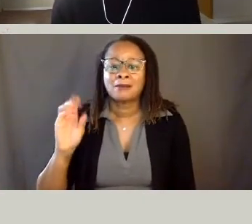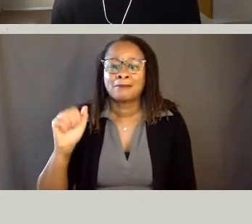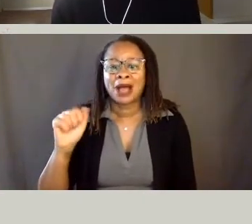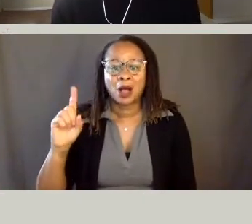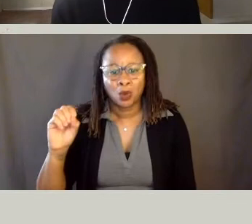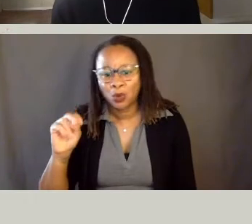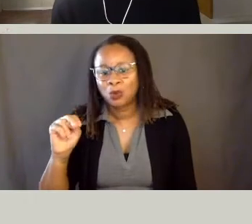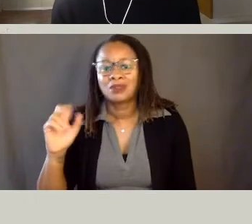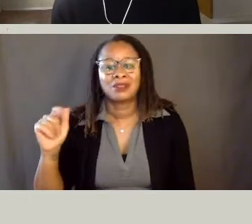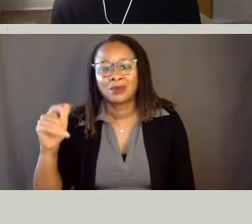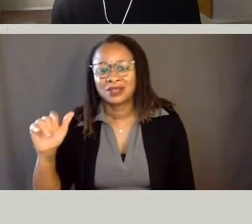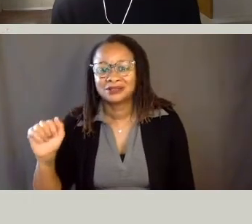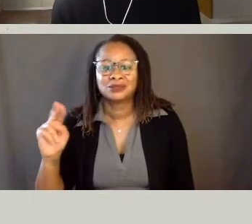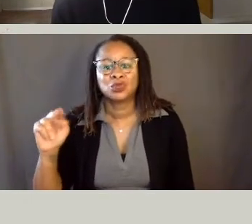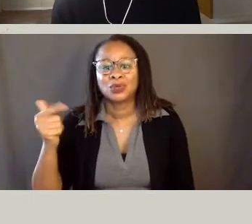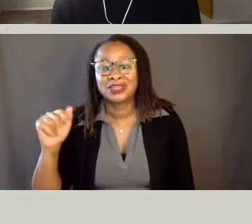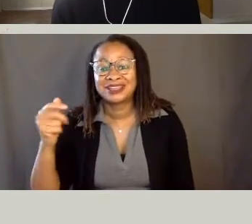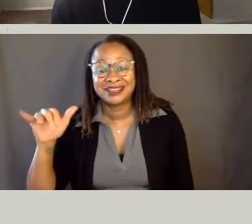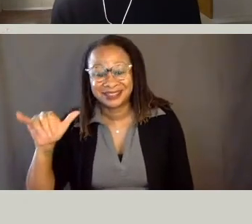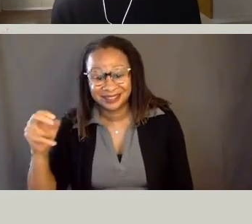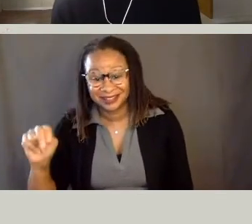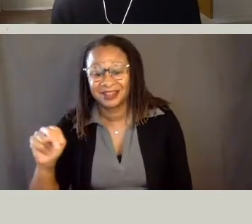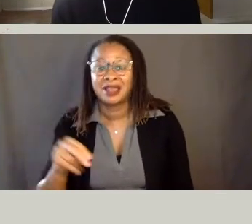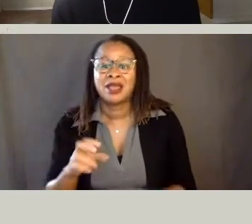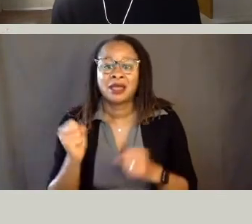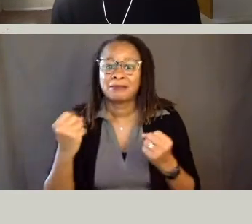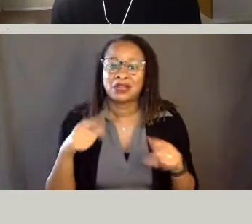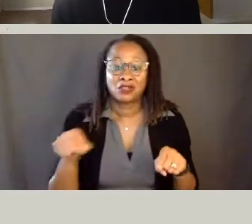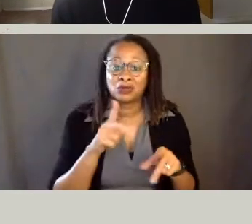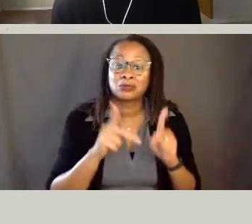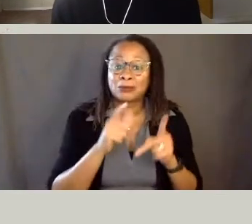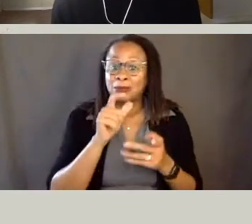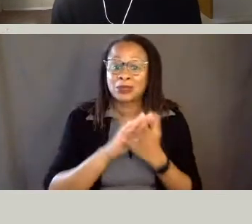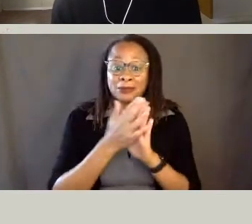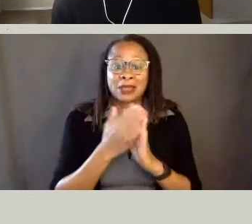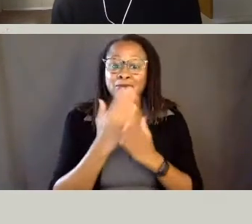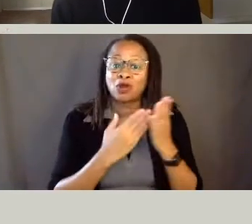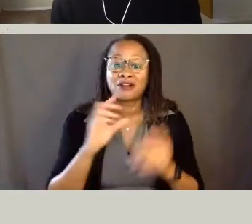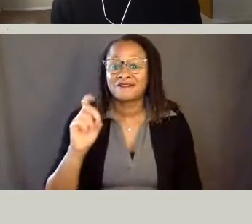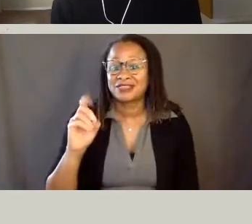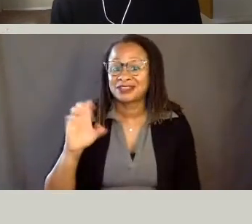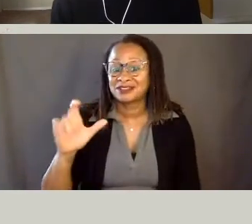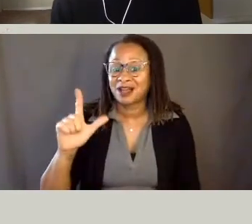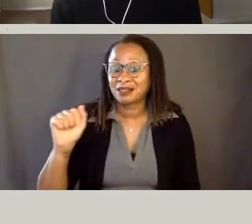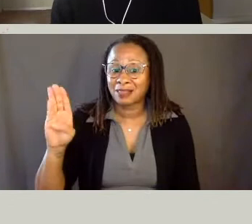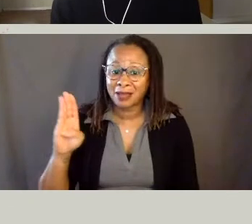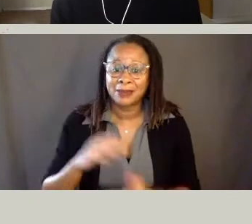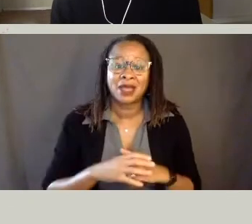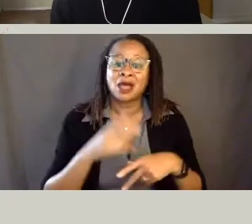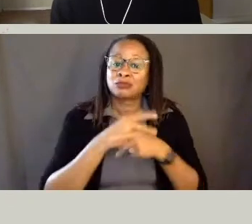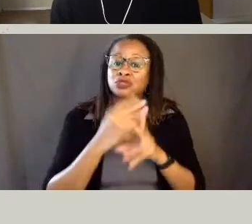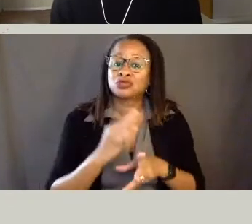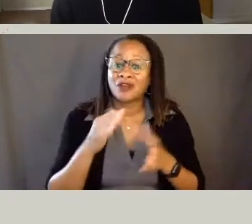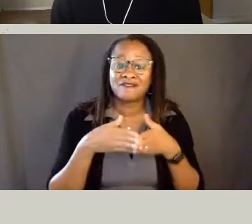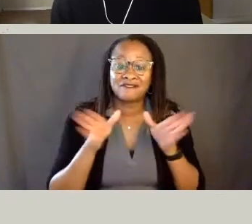Sabavala and that have all been part of the Doc Lab that are, and they've produced a public media and beyond.